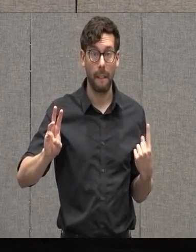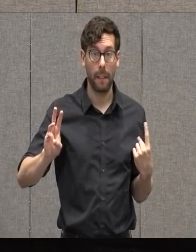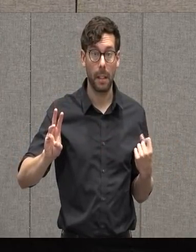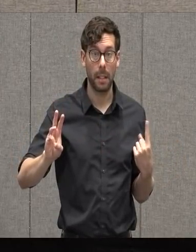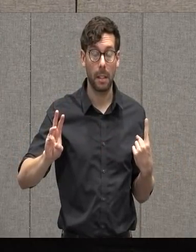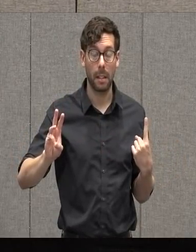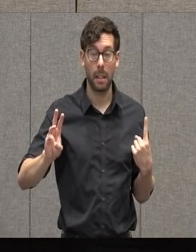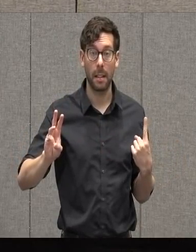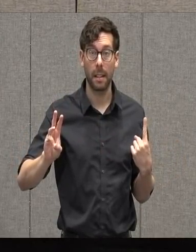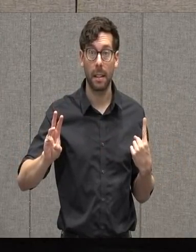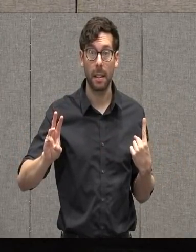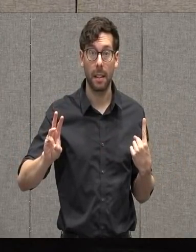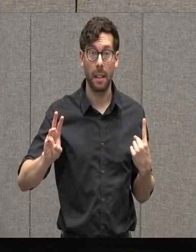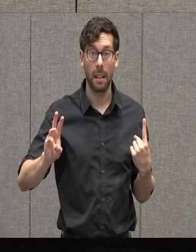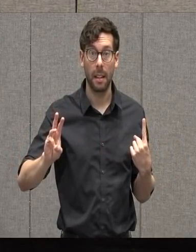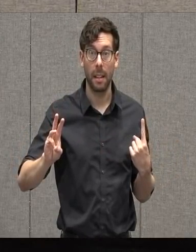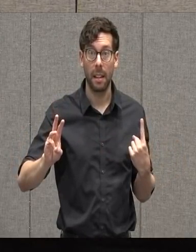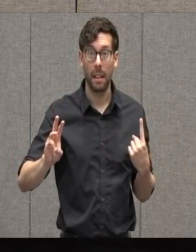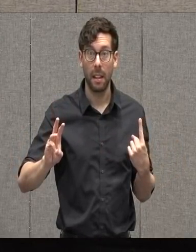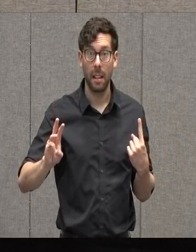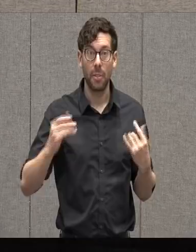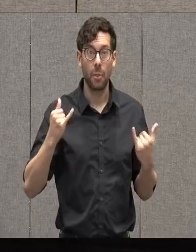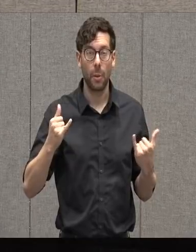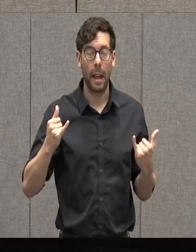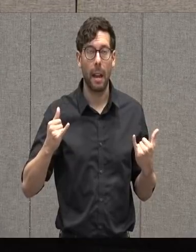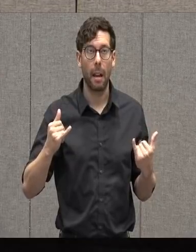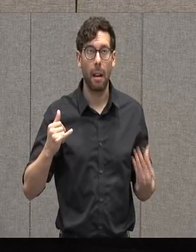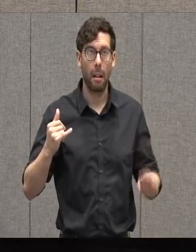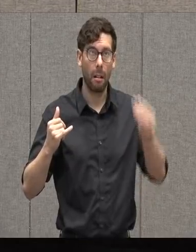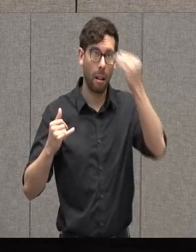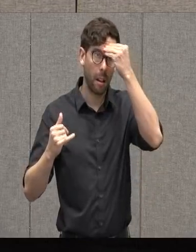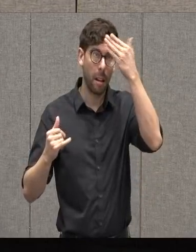I'll put 11 in my head. 11, and count on six fingers.